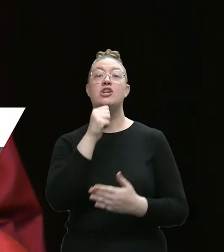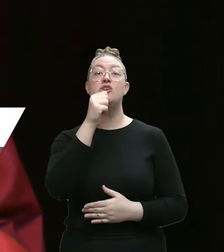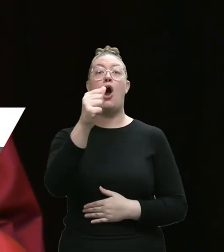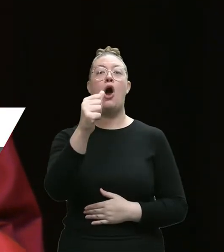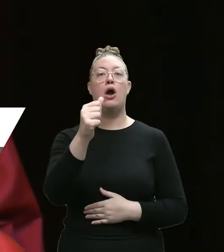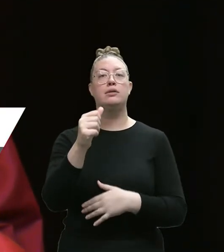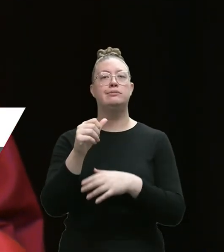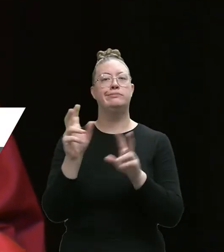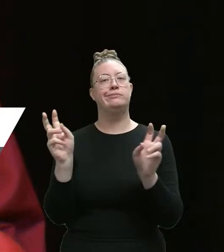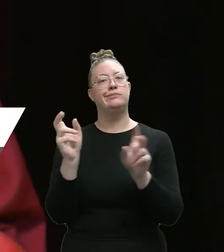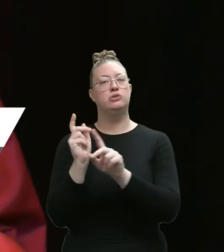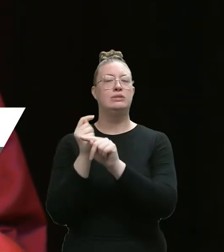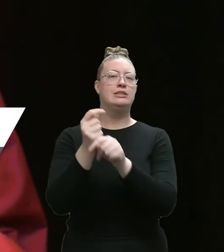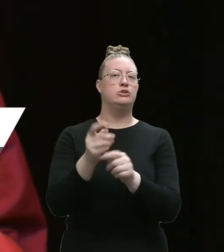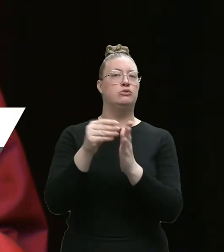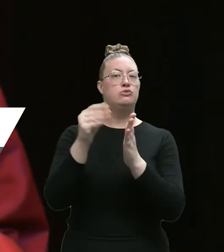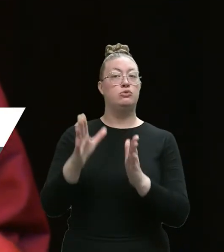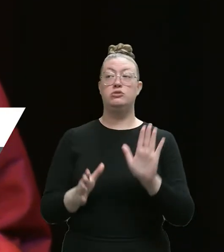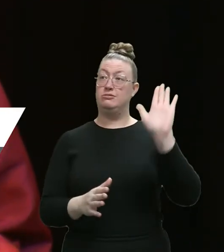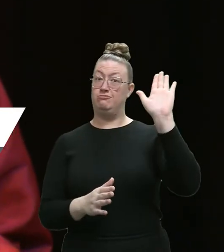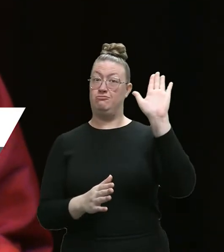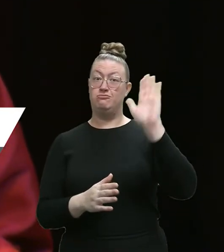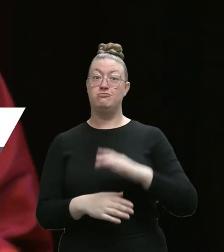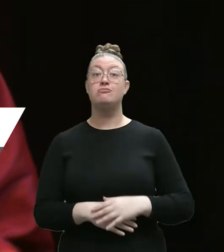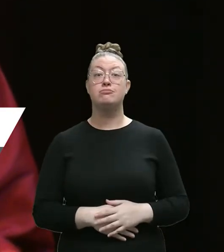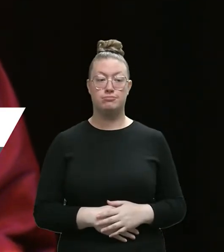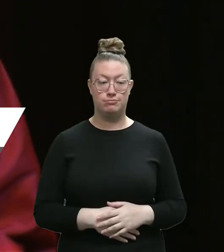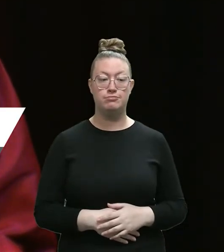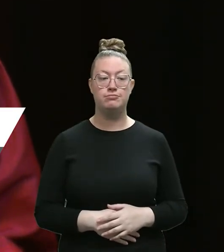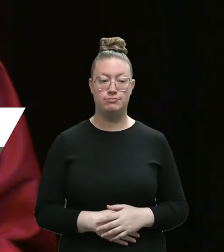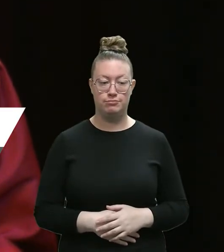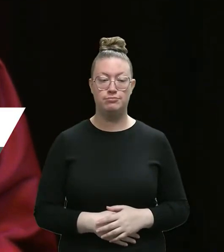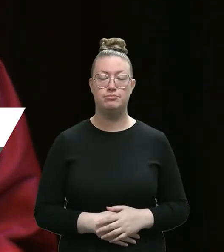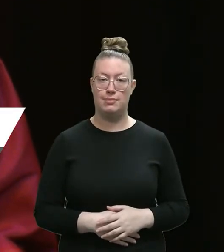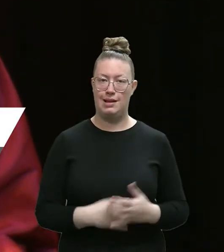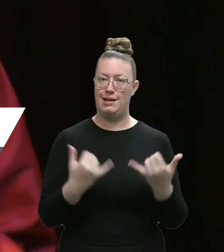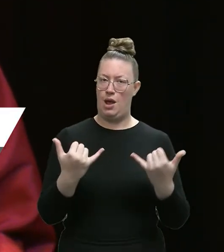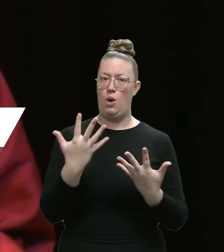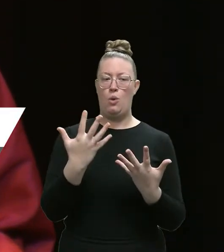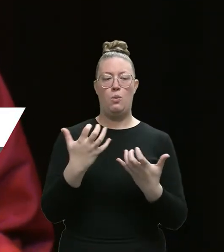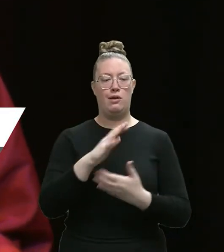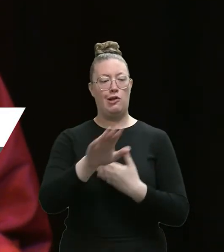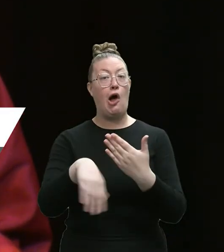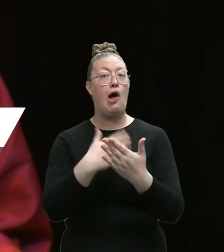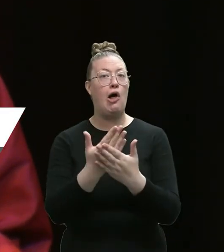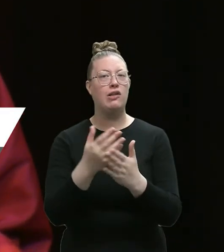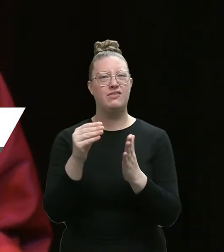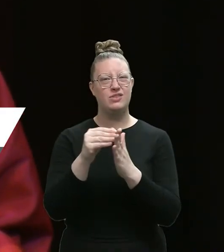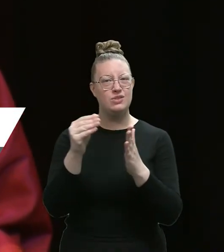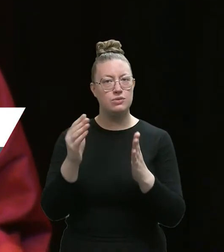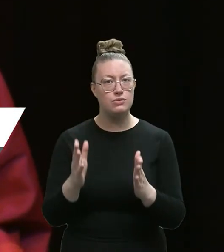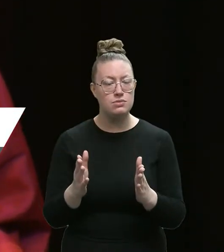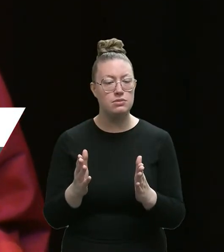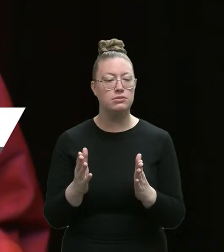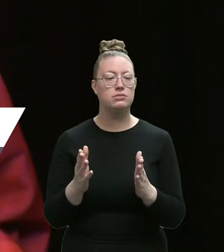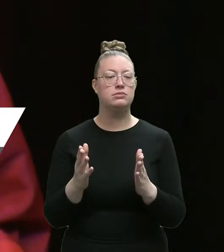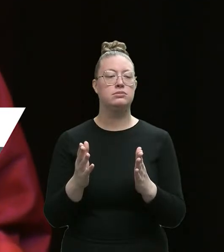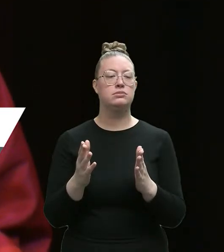I hope it's not your last one. Set further goals, keep dreaming, keep working hard. Those are what recipes for success.